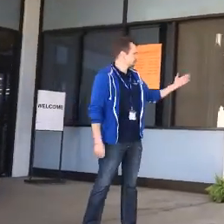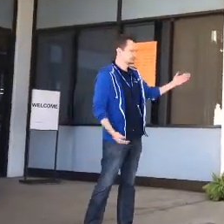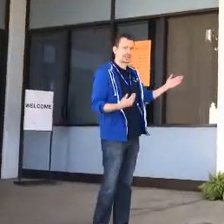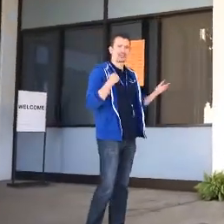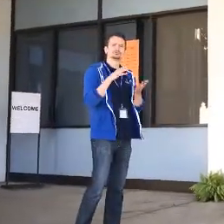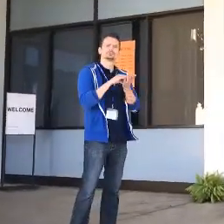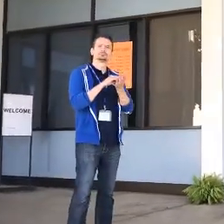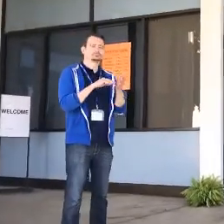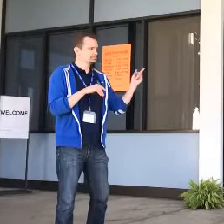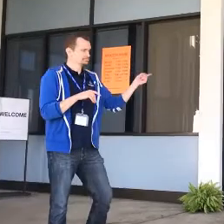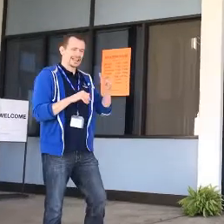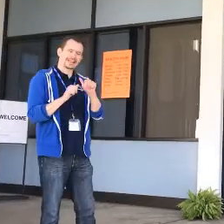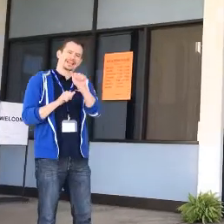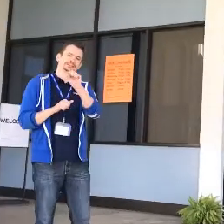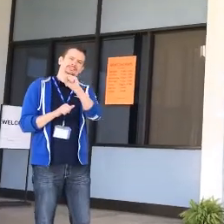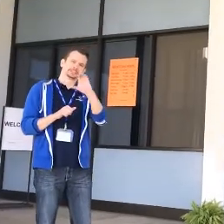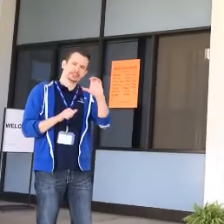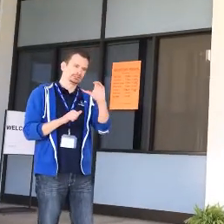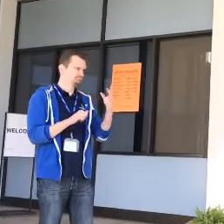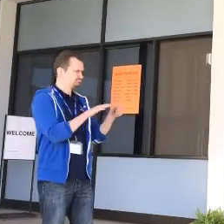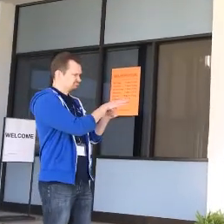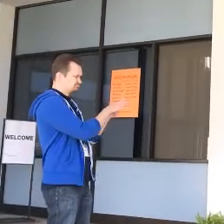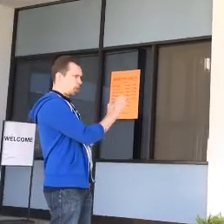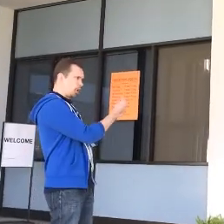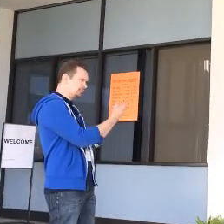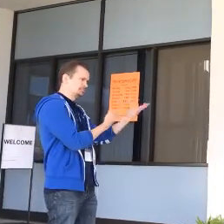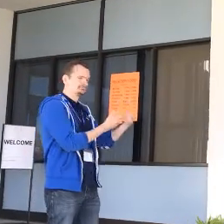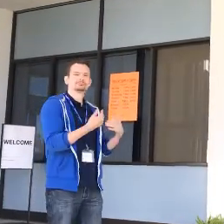Here, we have the Associated Students' office here.